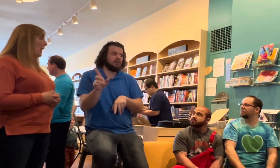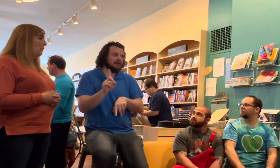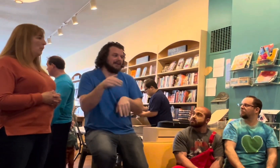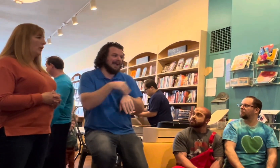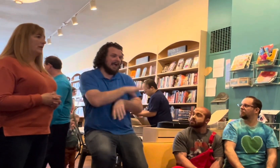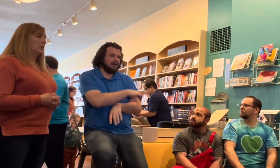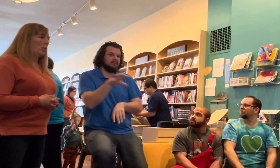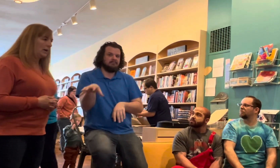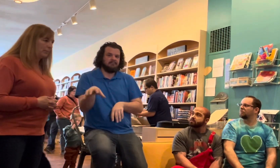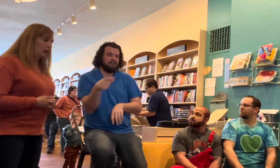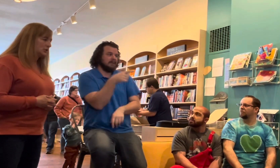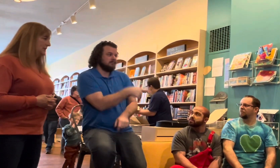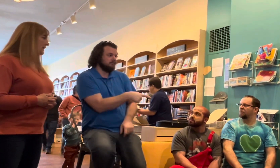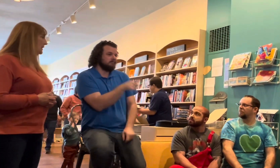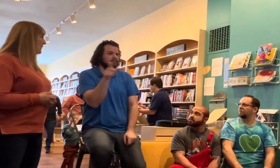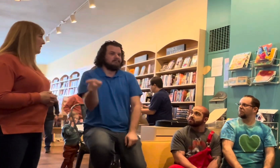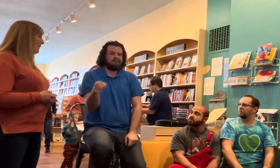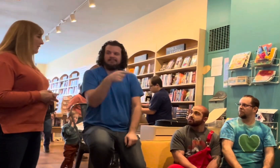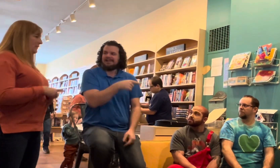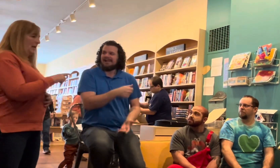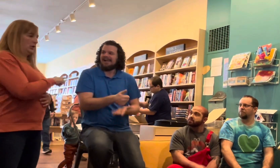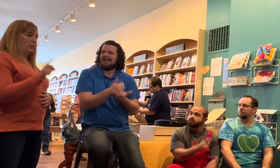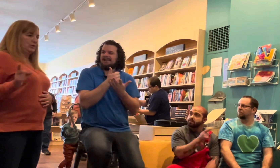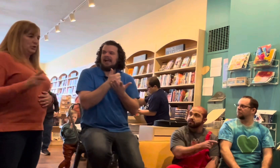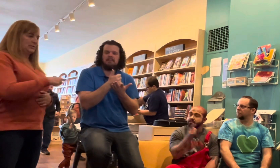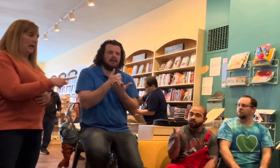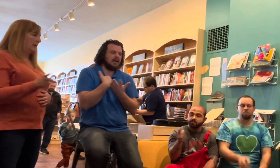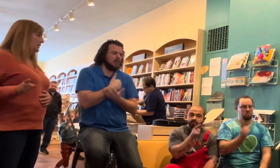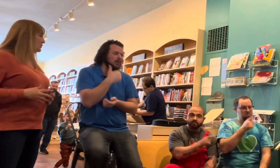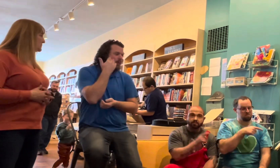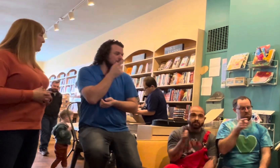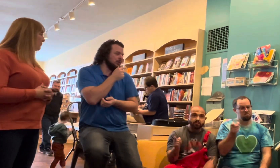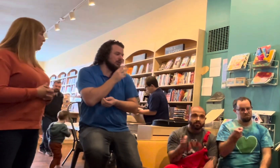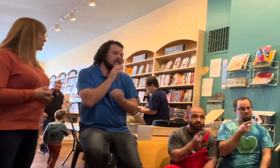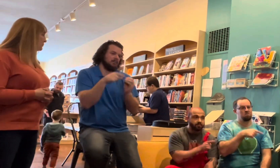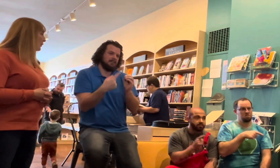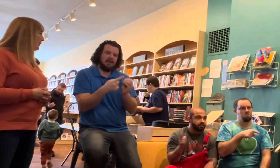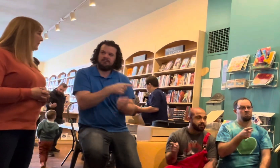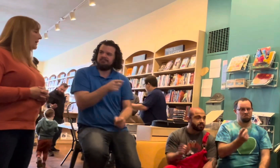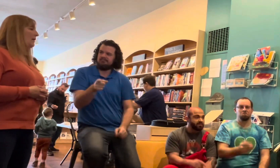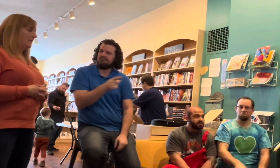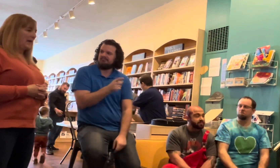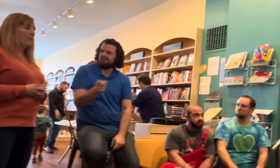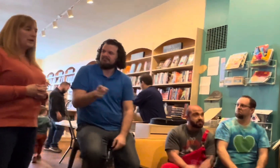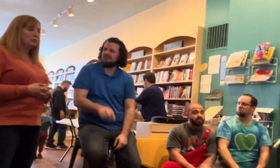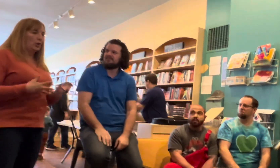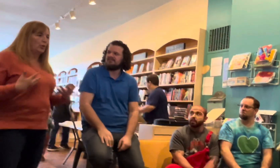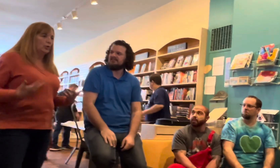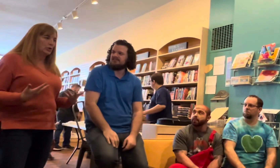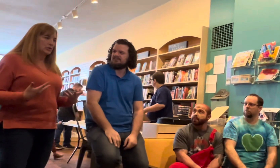about more than one person, talk to multiple people, then that way you know who you're